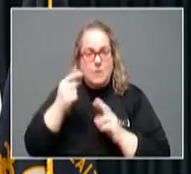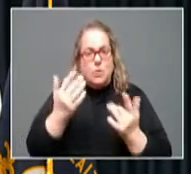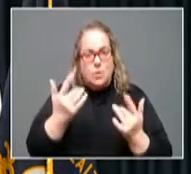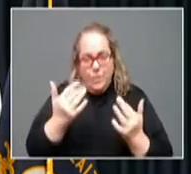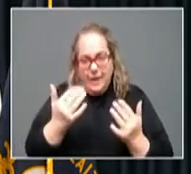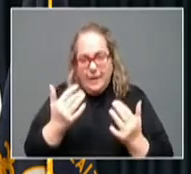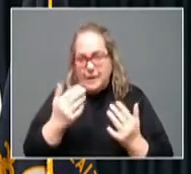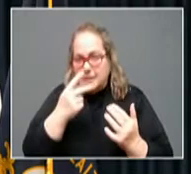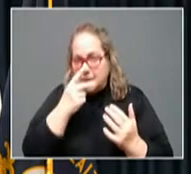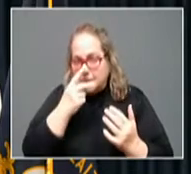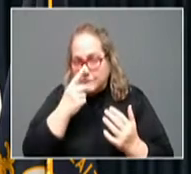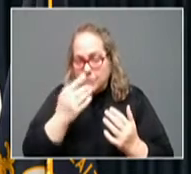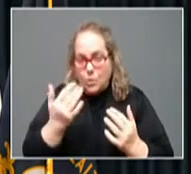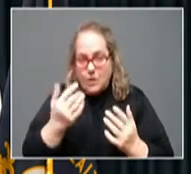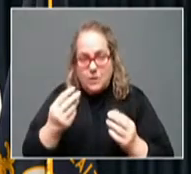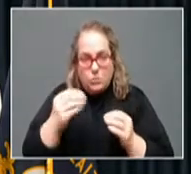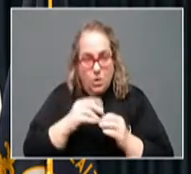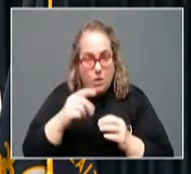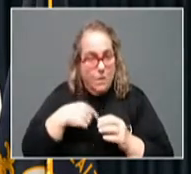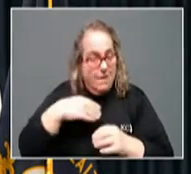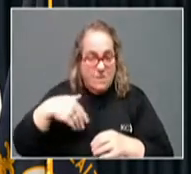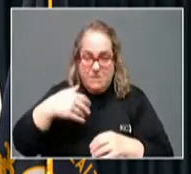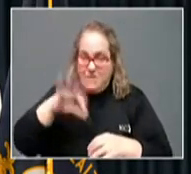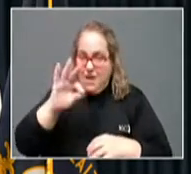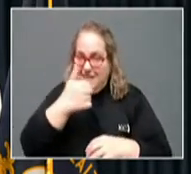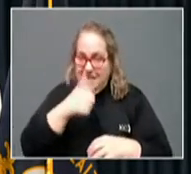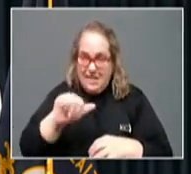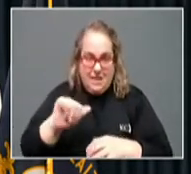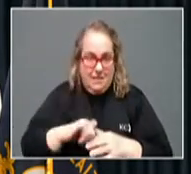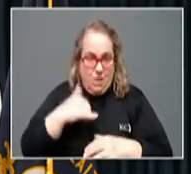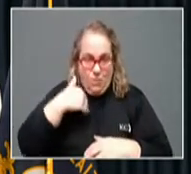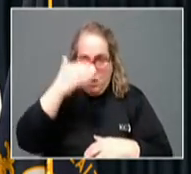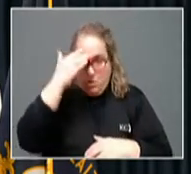found any that we're aware of in Kentucky yet. But one of the I love